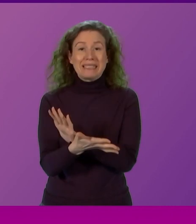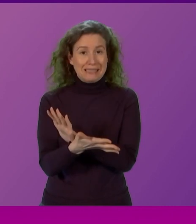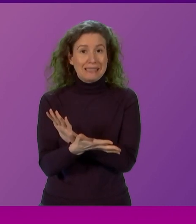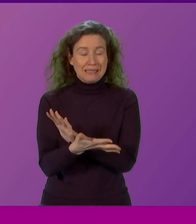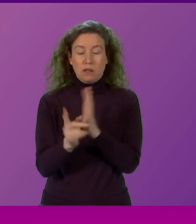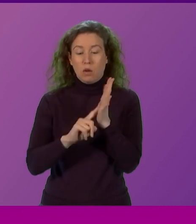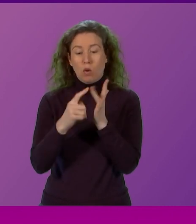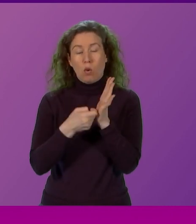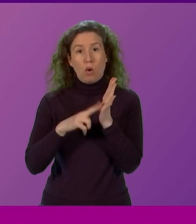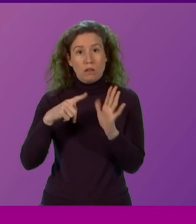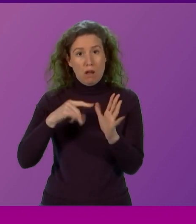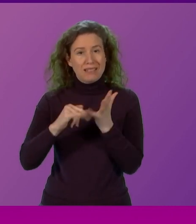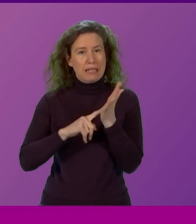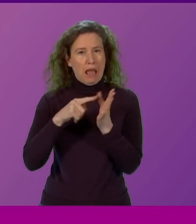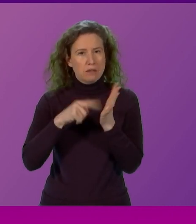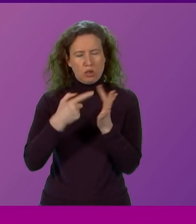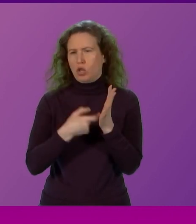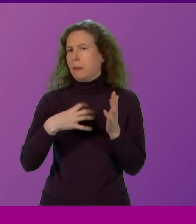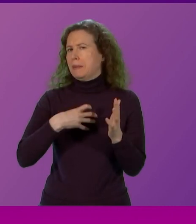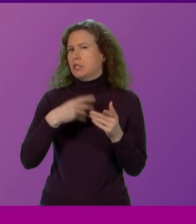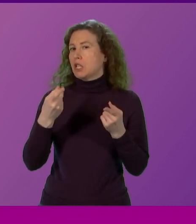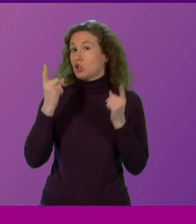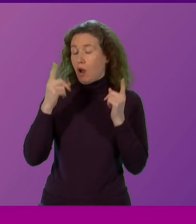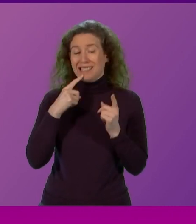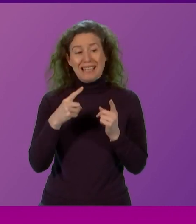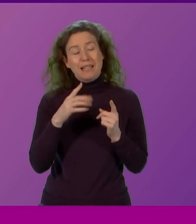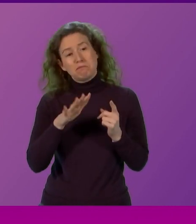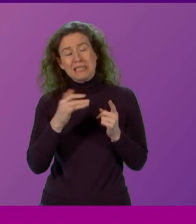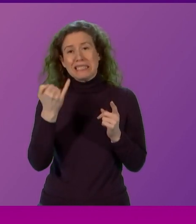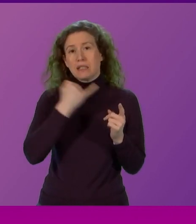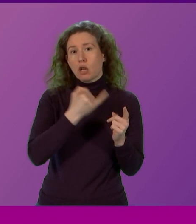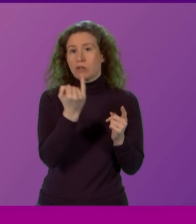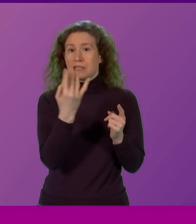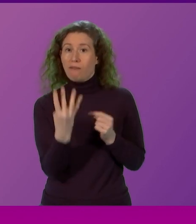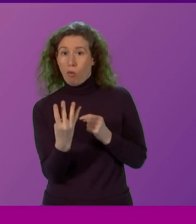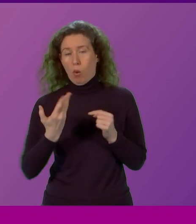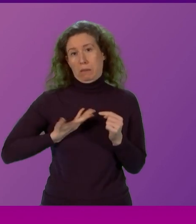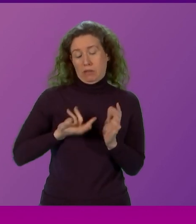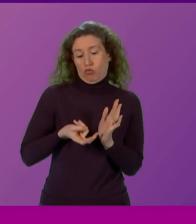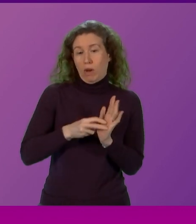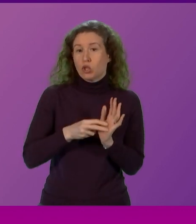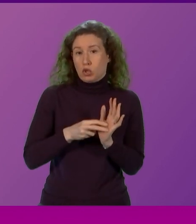Lorna Slater, the minister in charge, said that just 664 businesses had registered, but